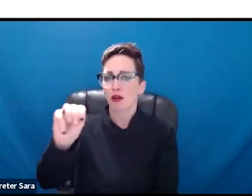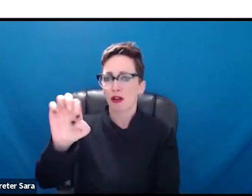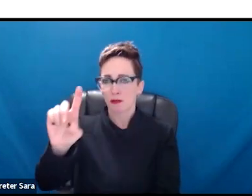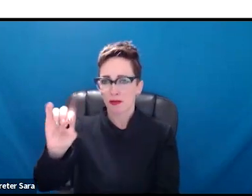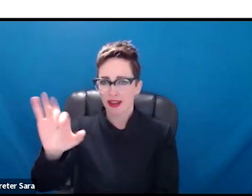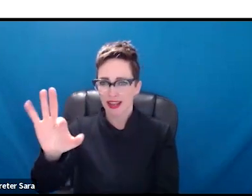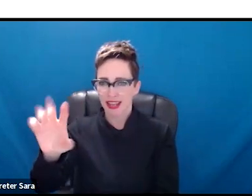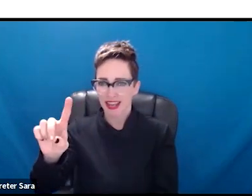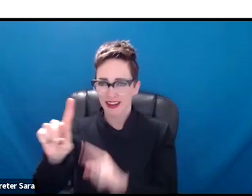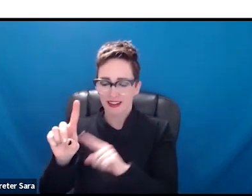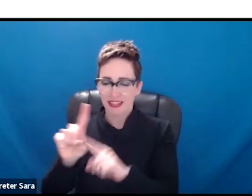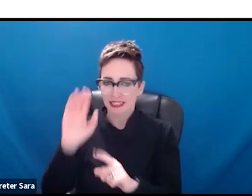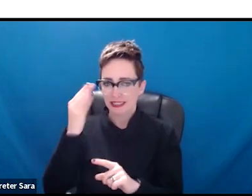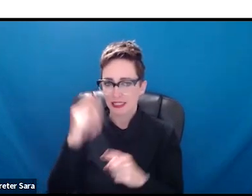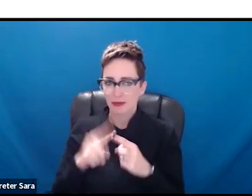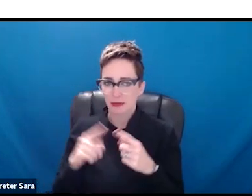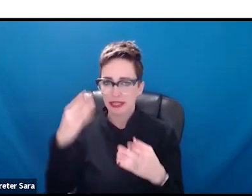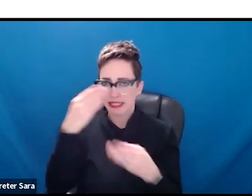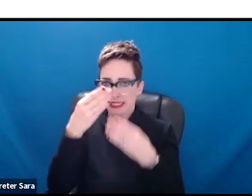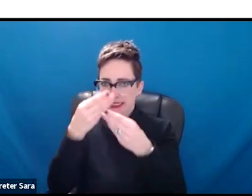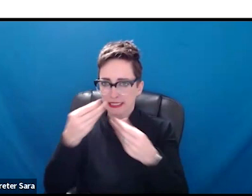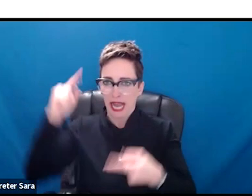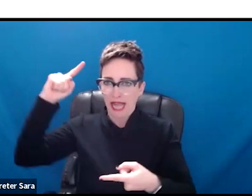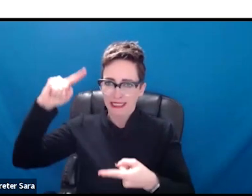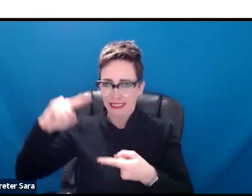to be able to get 988 and crisis services.